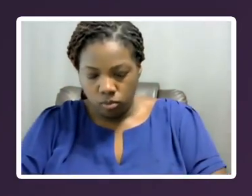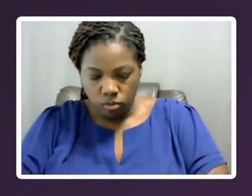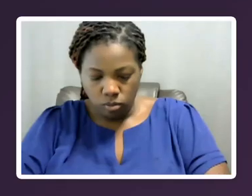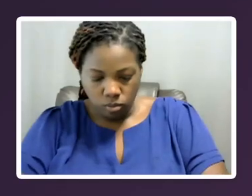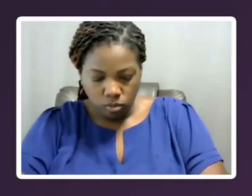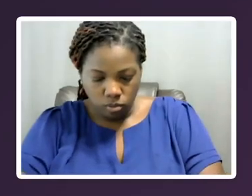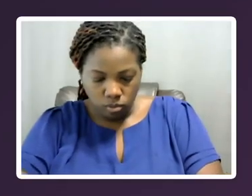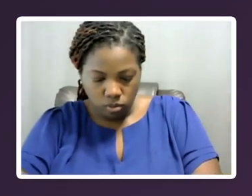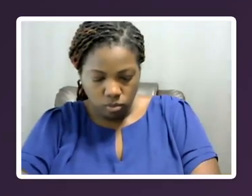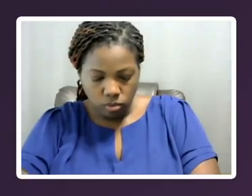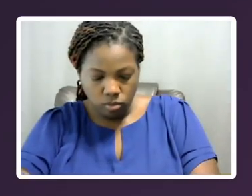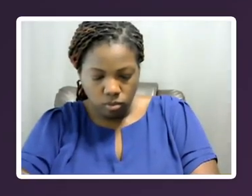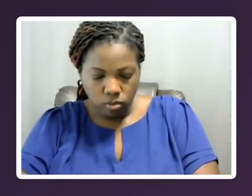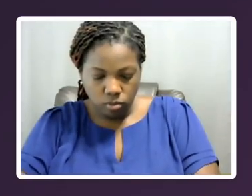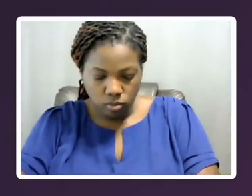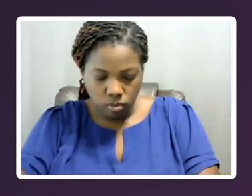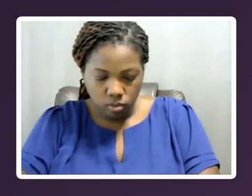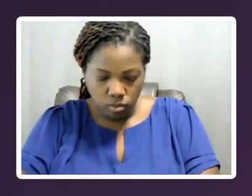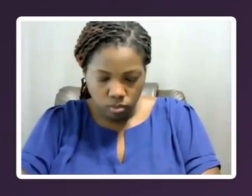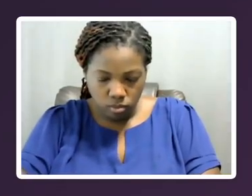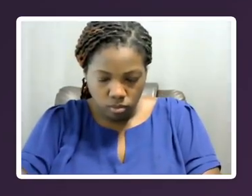Eden Cho: And then can you speak